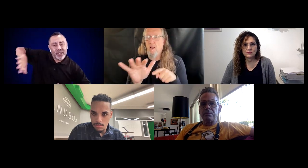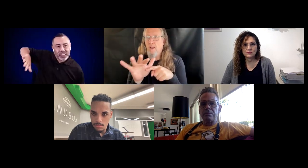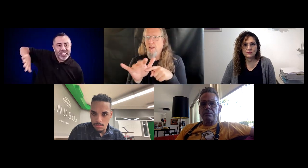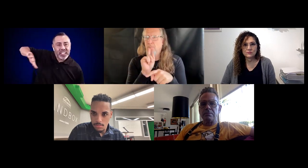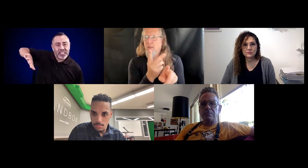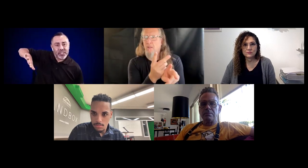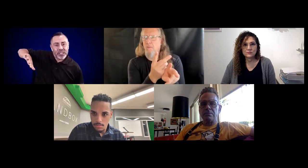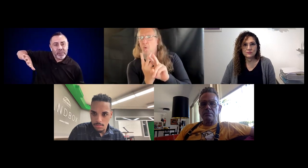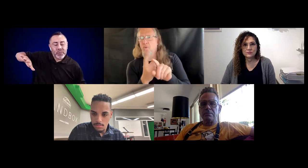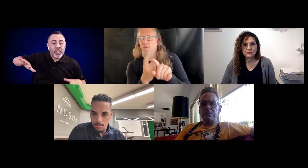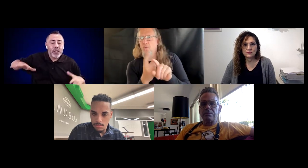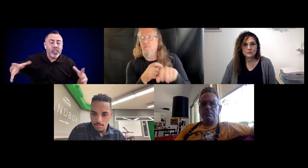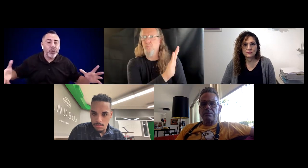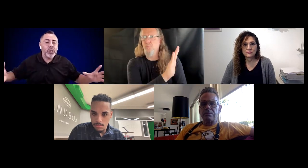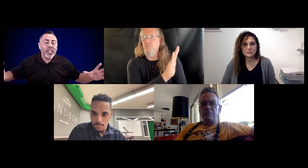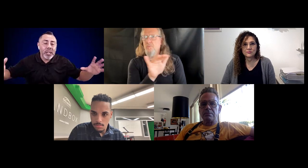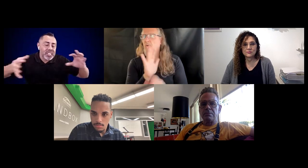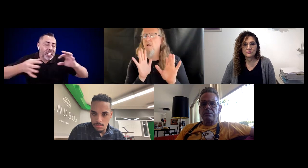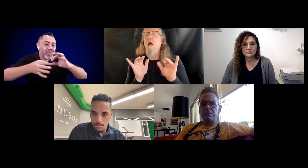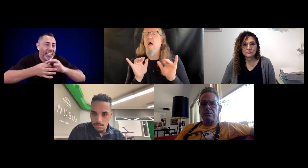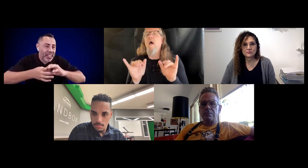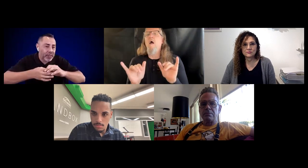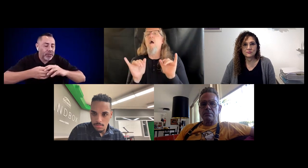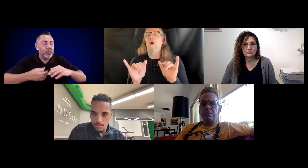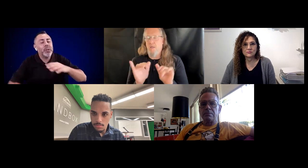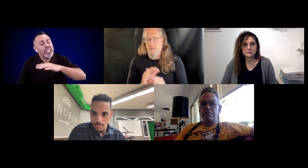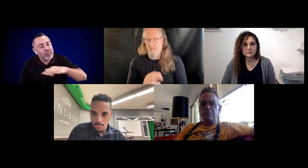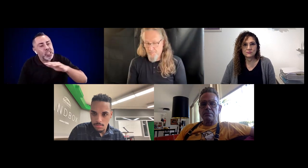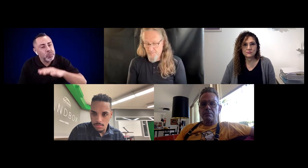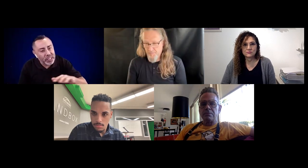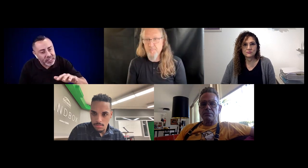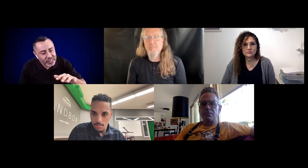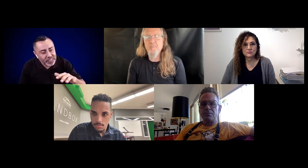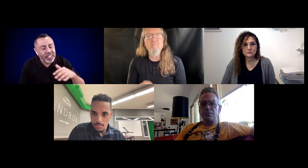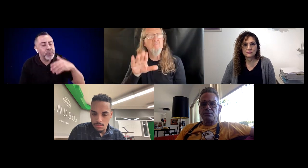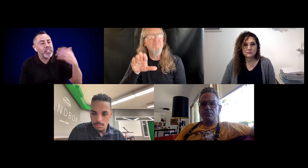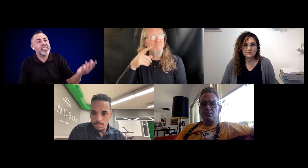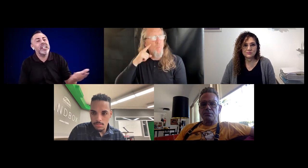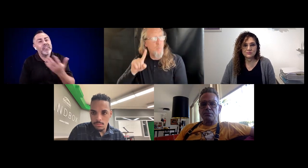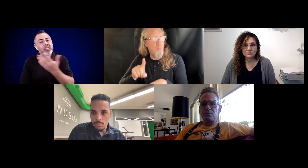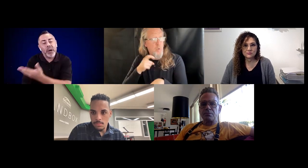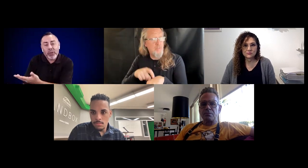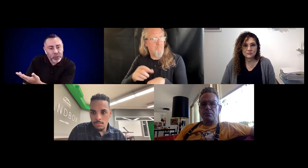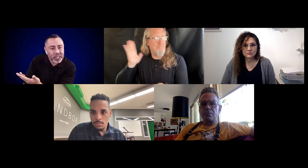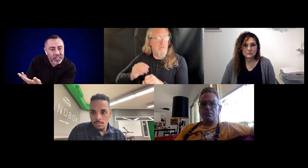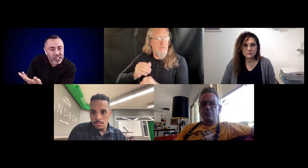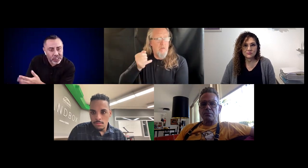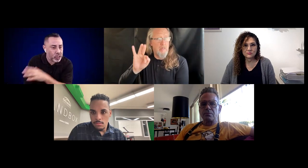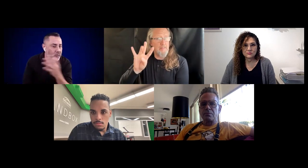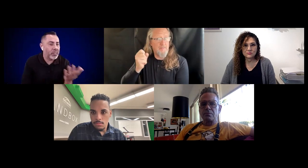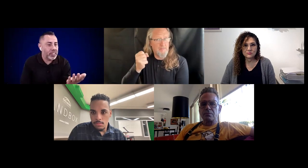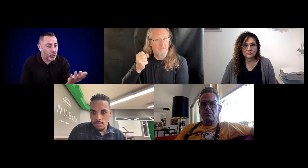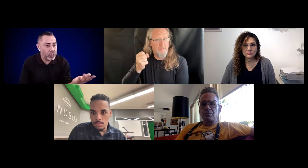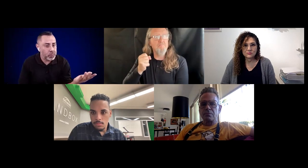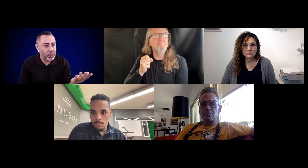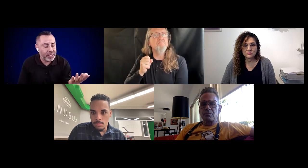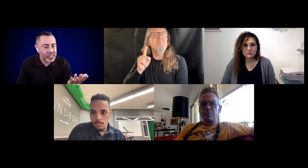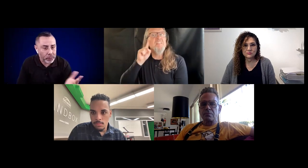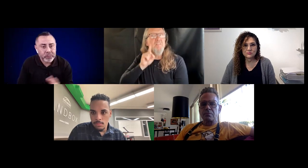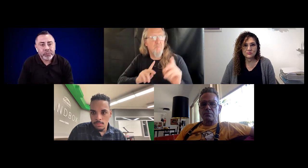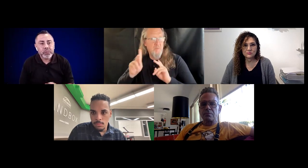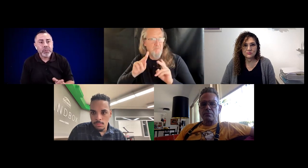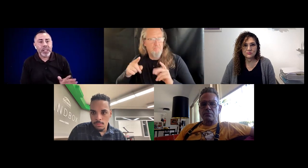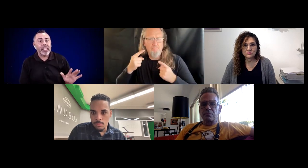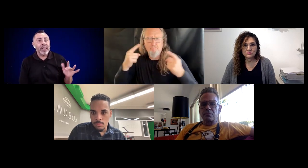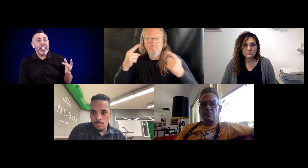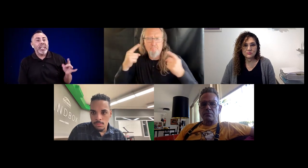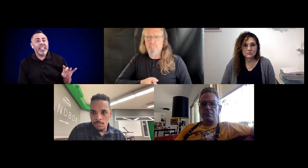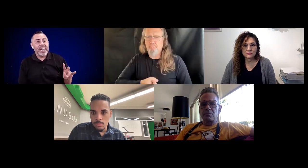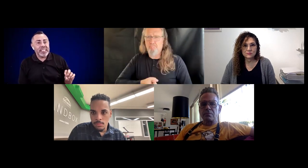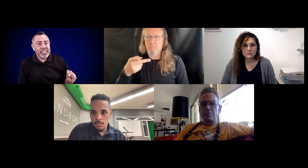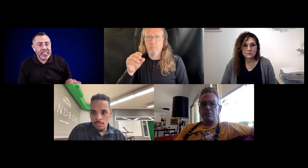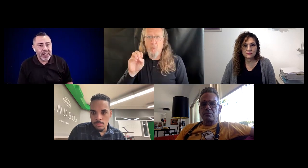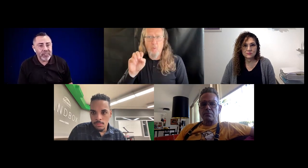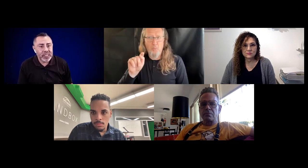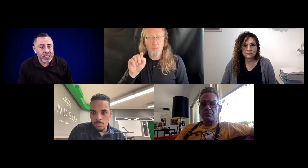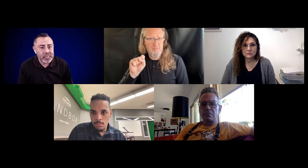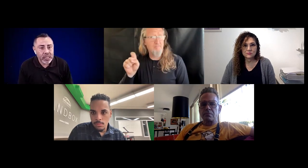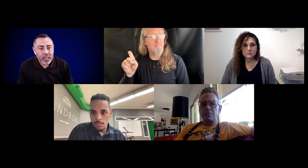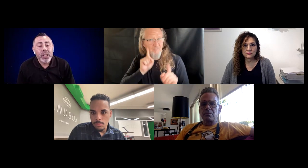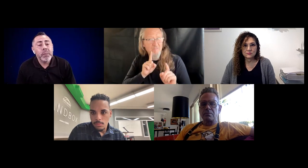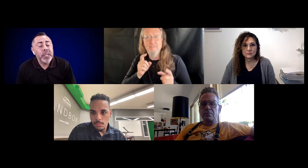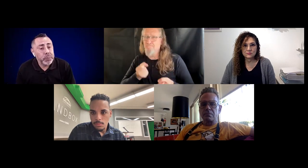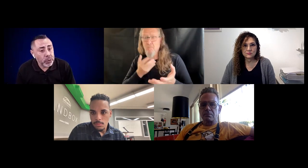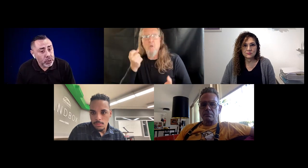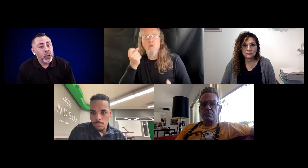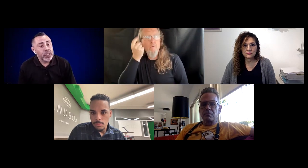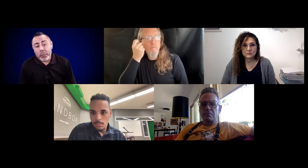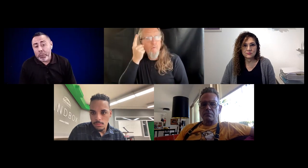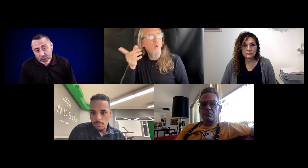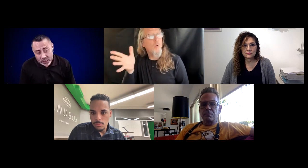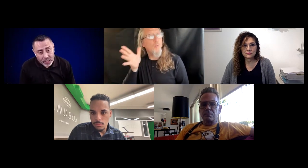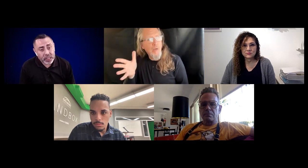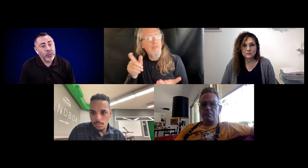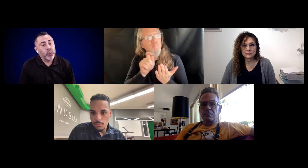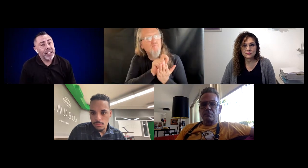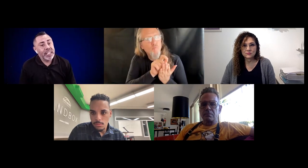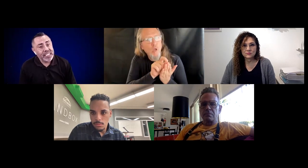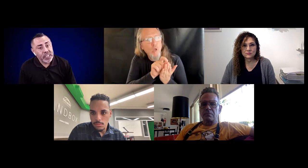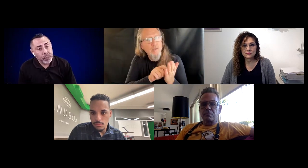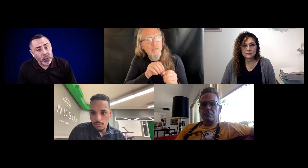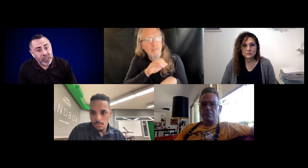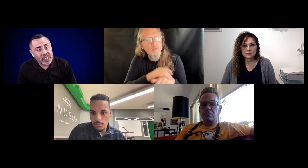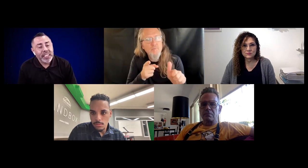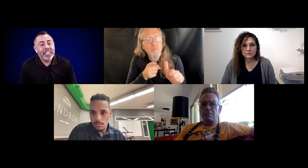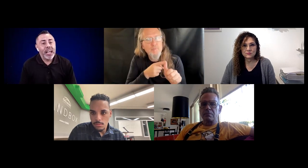Different than English. The 2 languages come together when it comes to spelling and American sign language borrows from English, in order to spell things out. In the 1870's people, there were poets that were writing ASL poets.